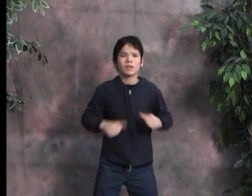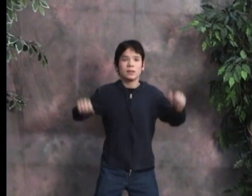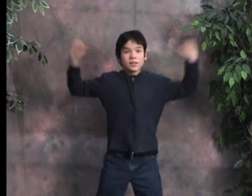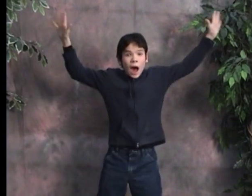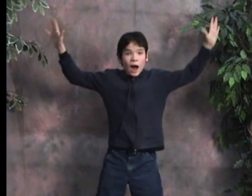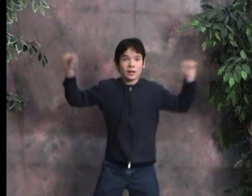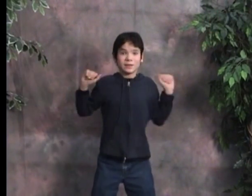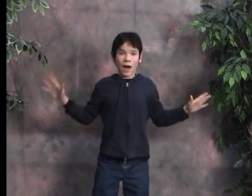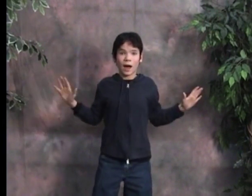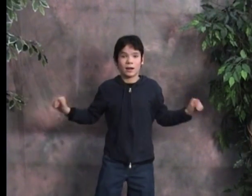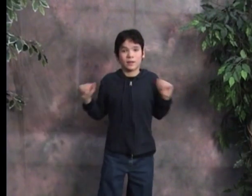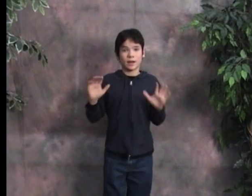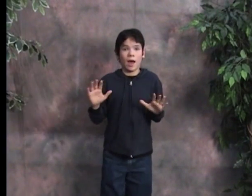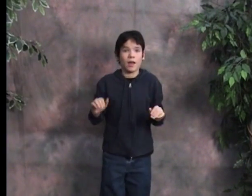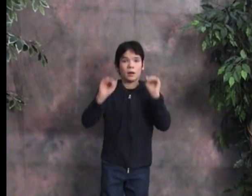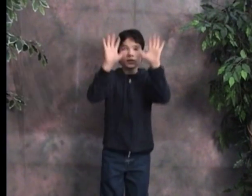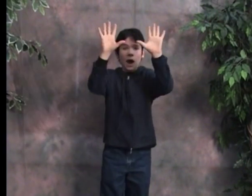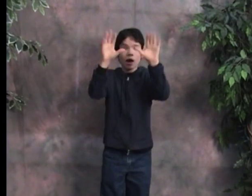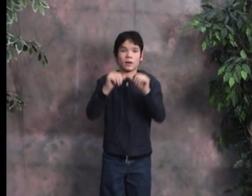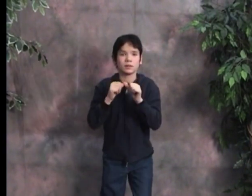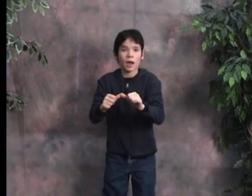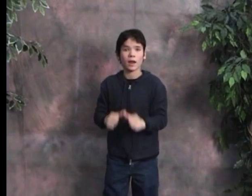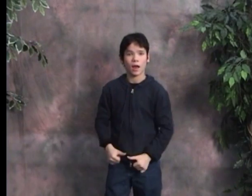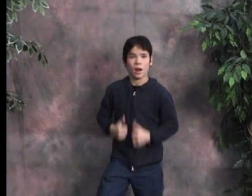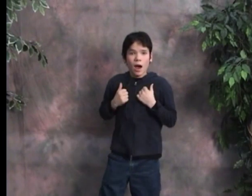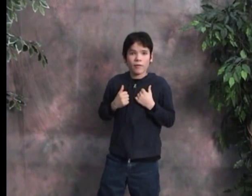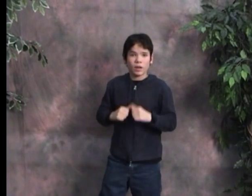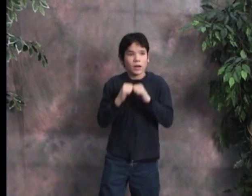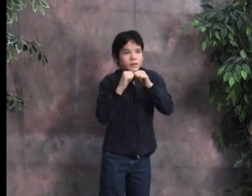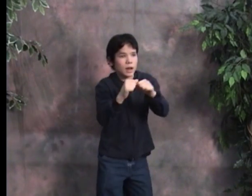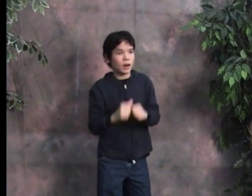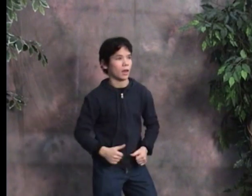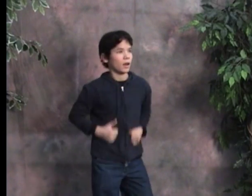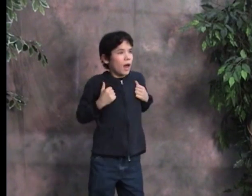Ahh haa haa haa stayin' alive, stayin' alive